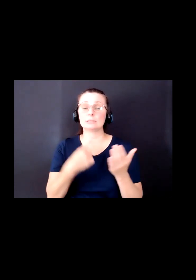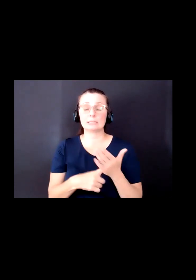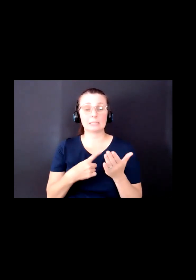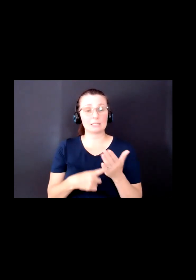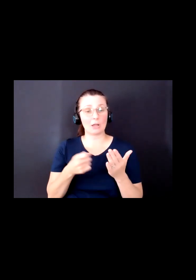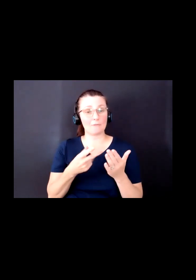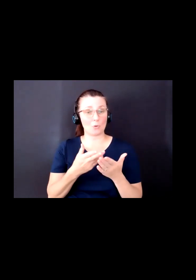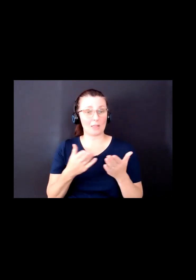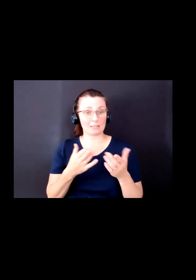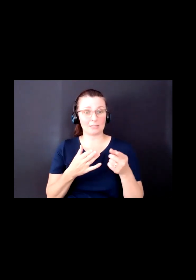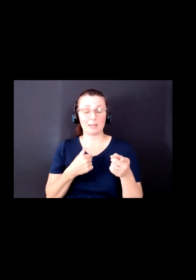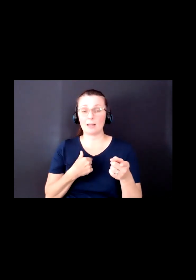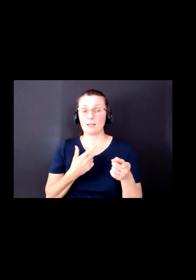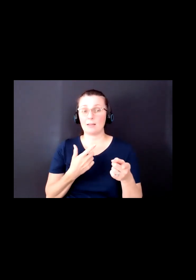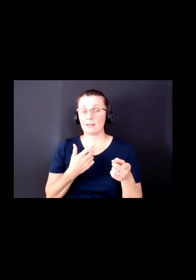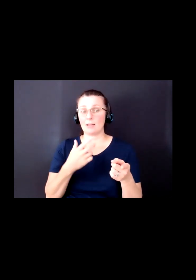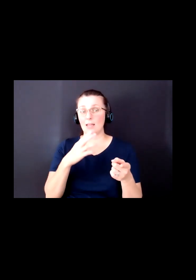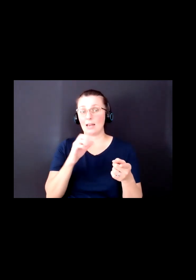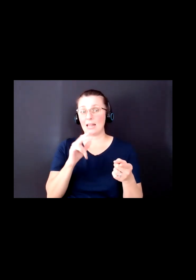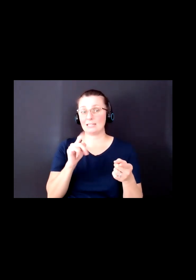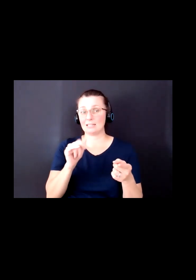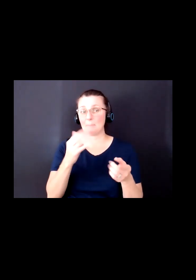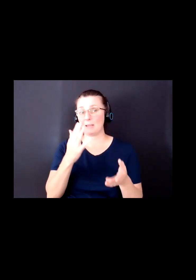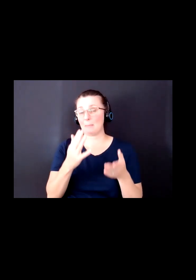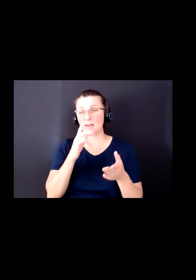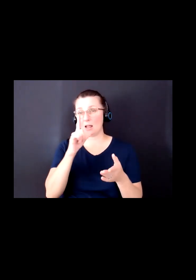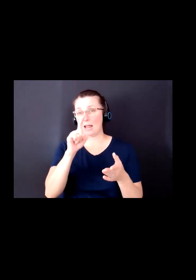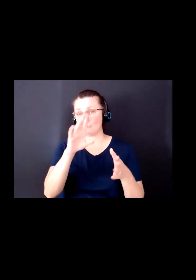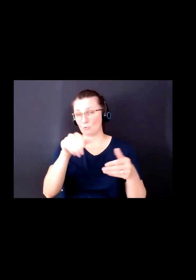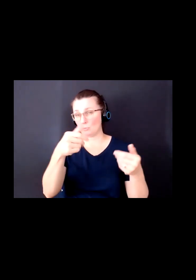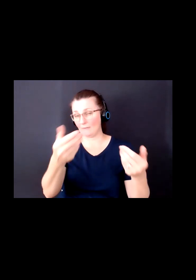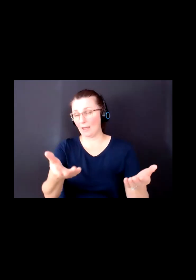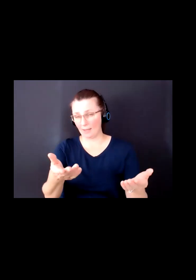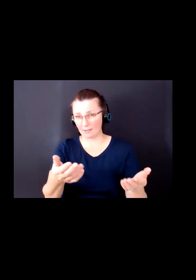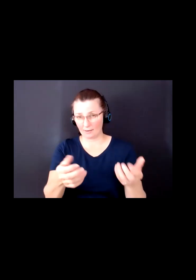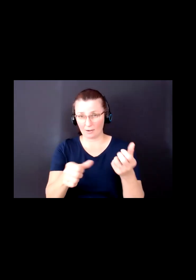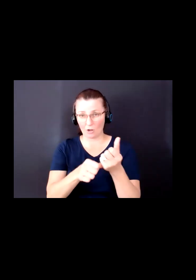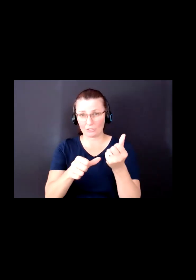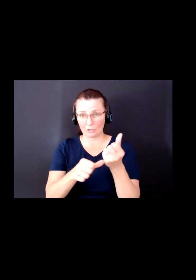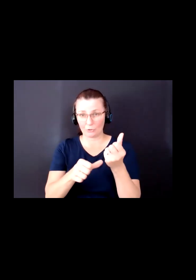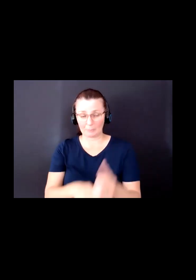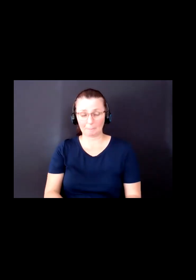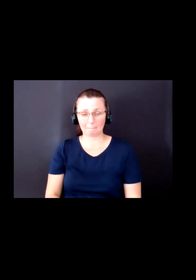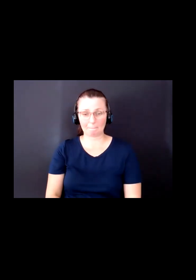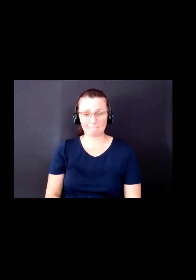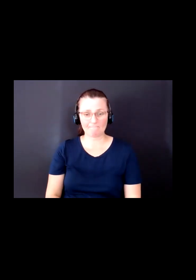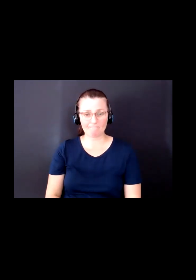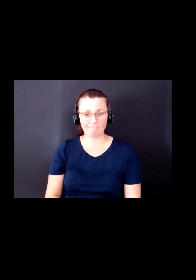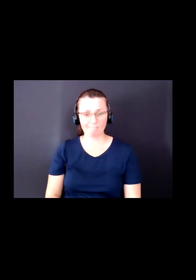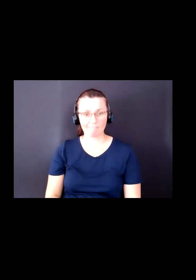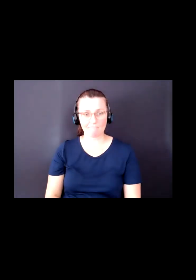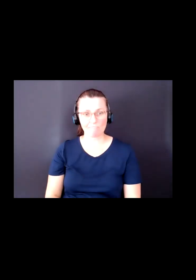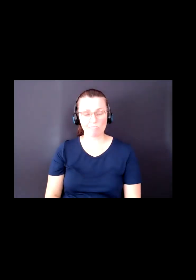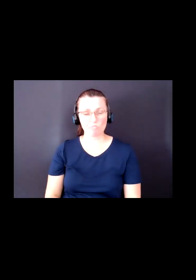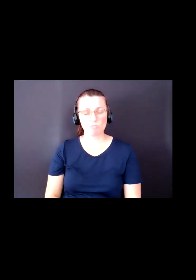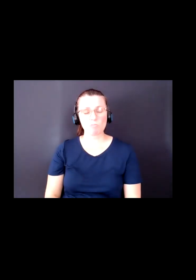have to provide a particular auxiliary aid. And so those instances